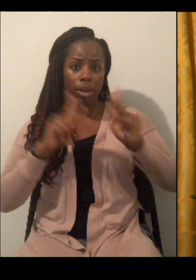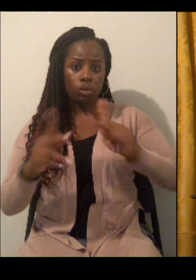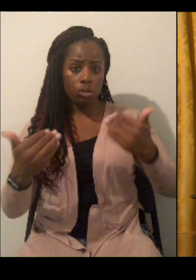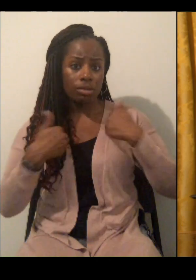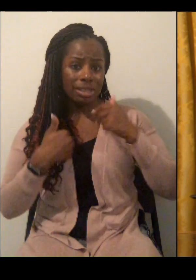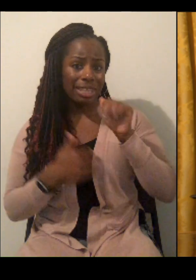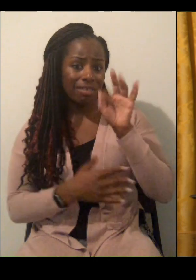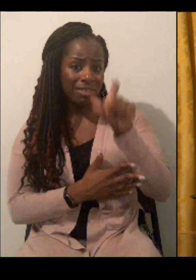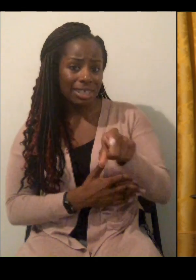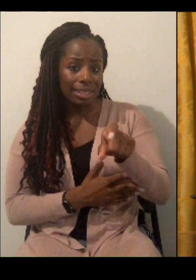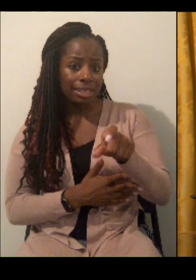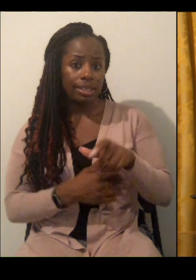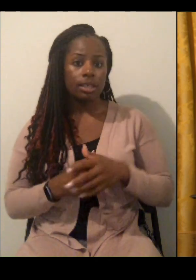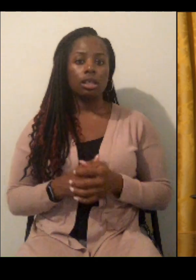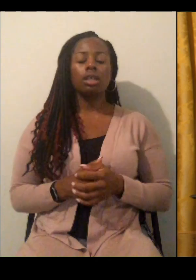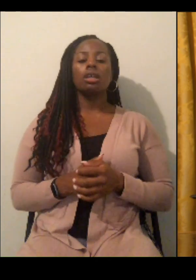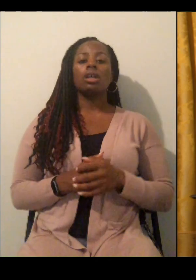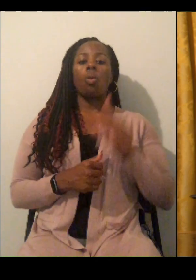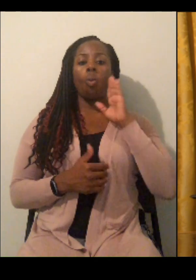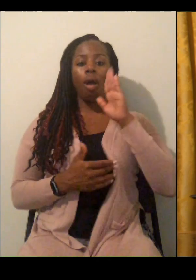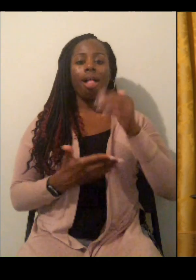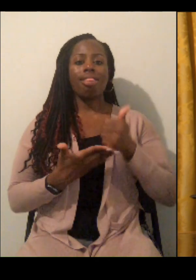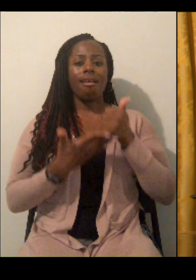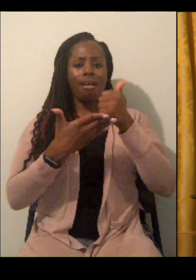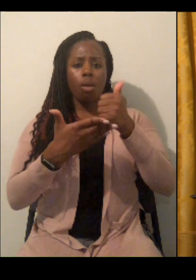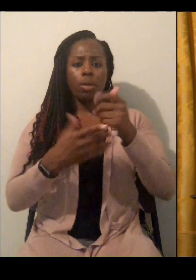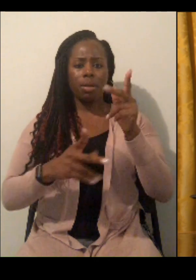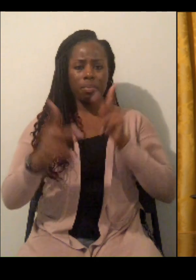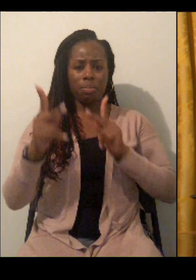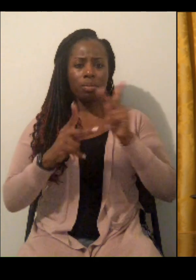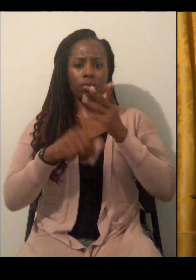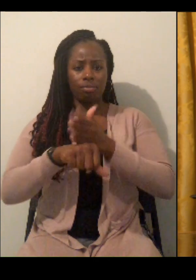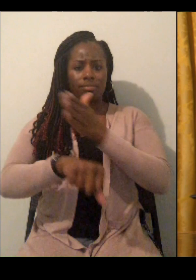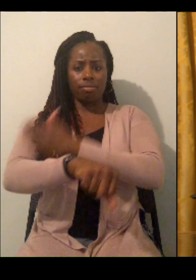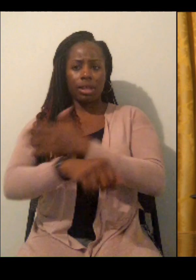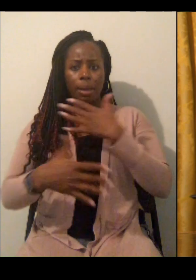reach of the virus additionally last week I signed into law